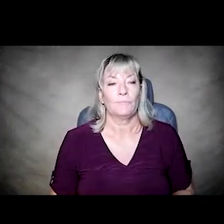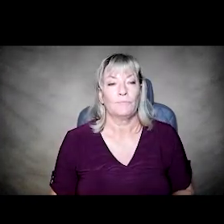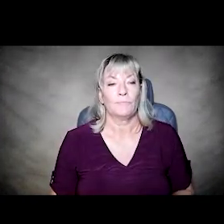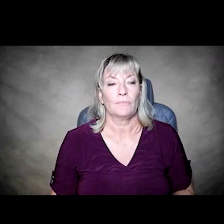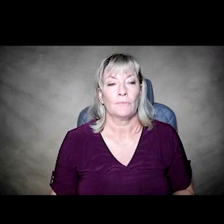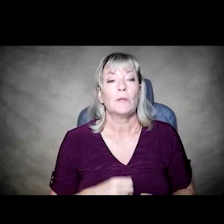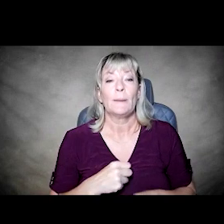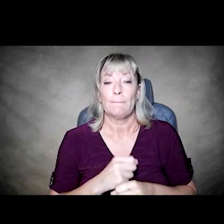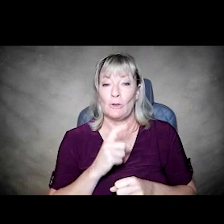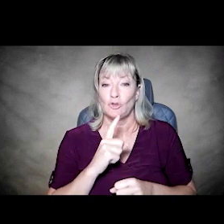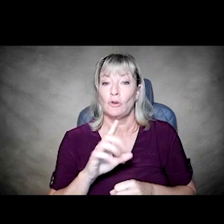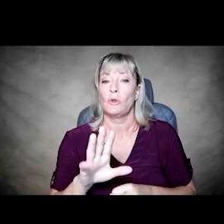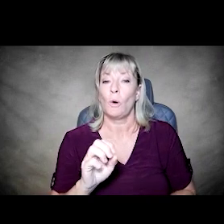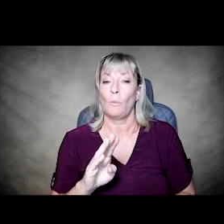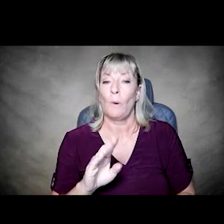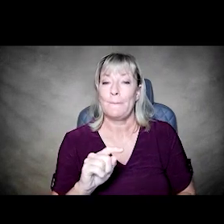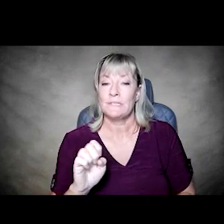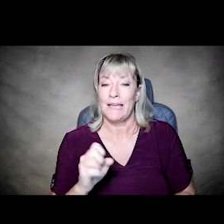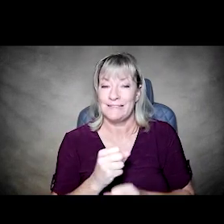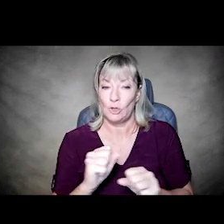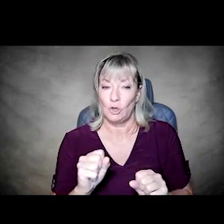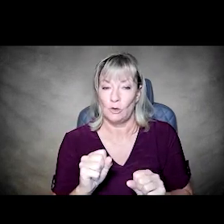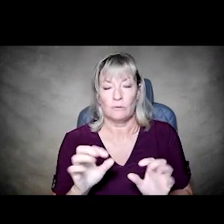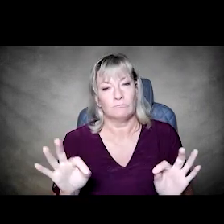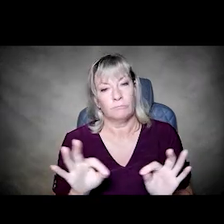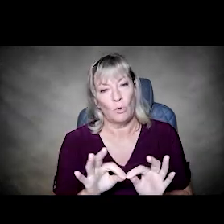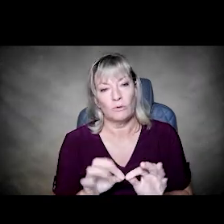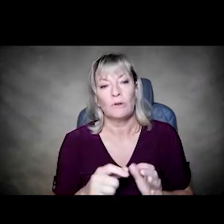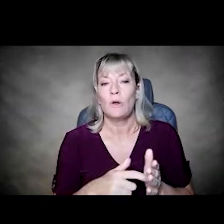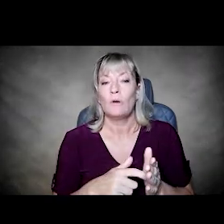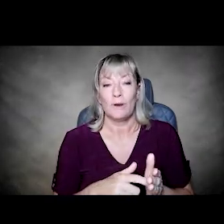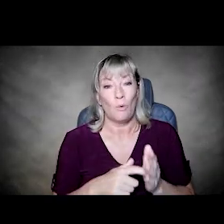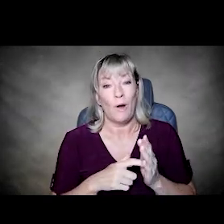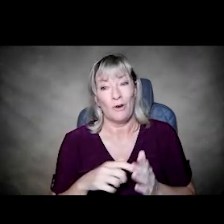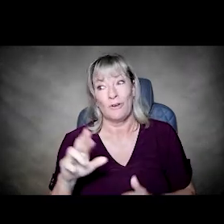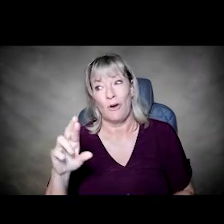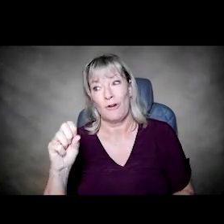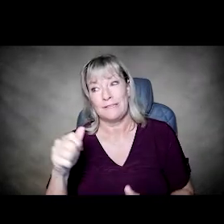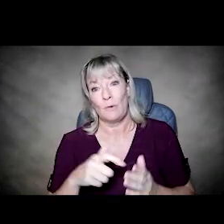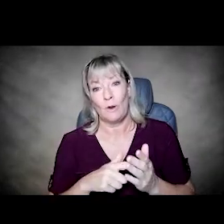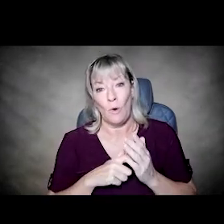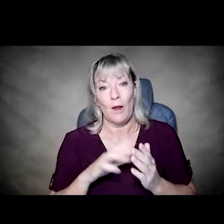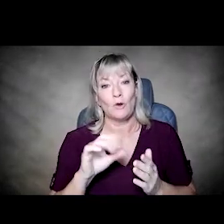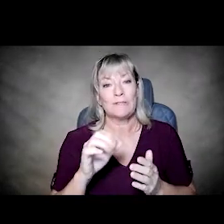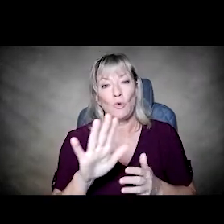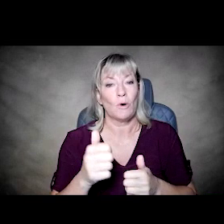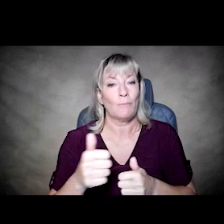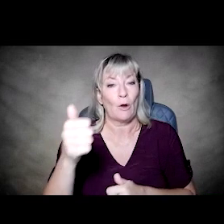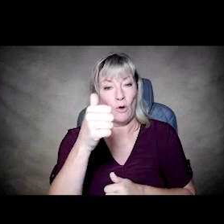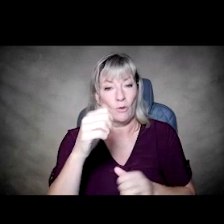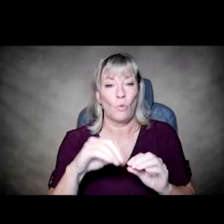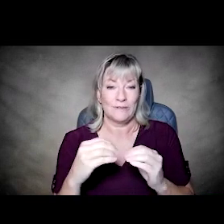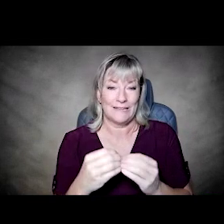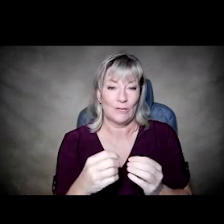Ensuring your website is secure is essential and required by RSA and your parent organization. If